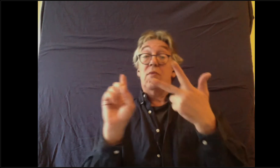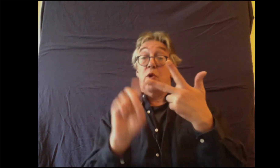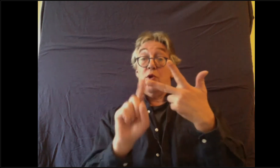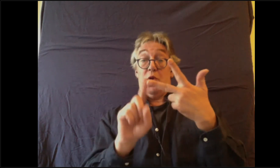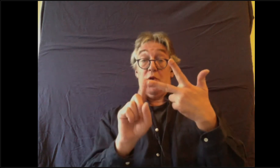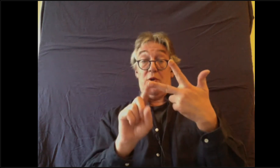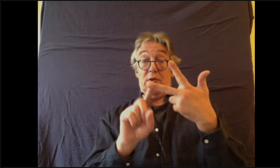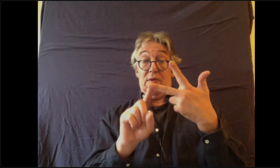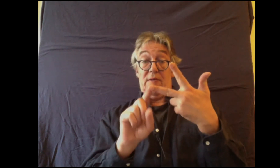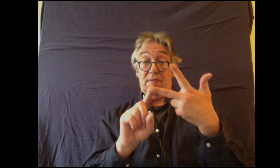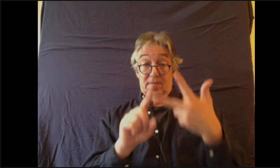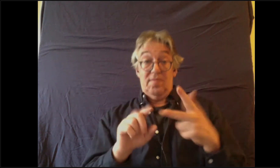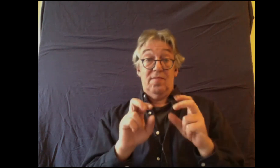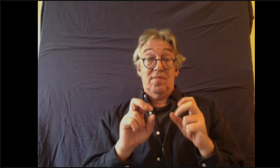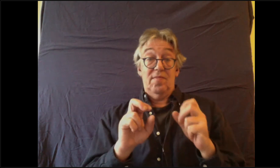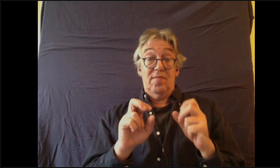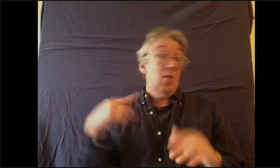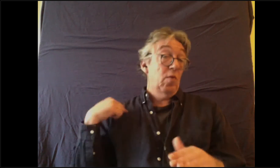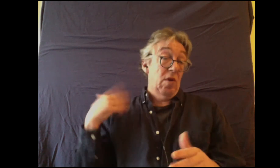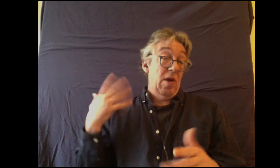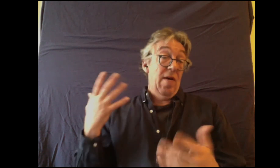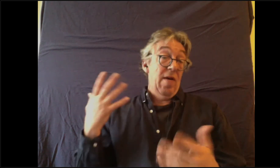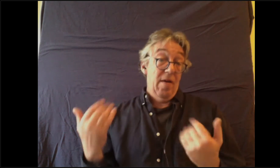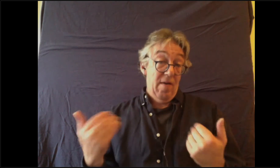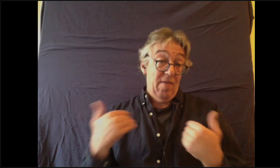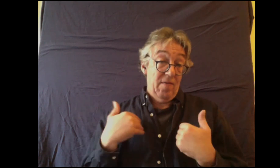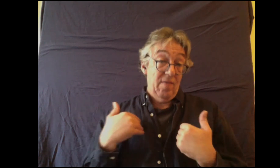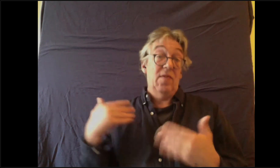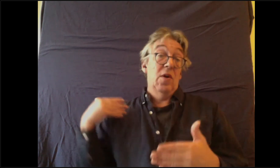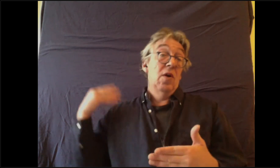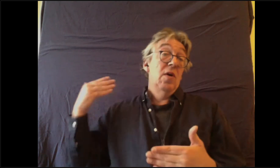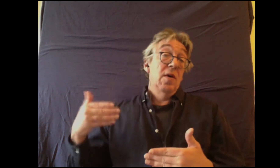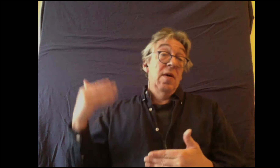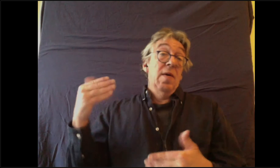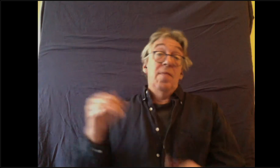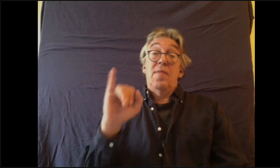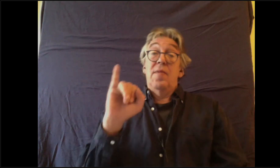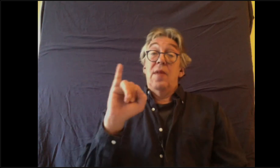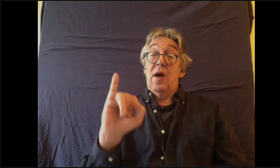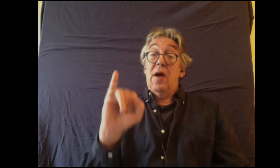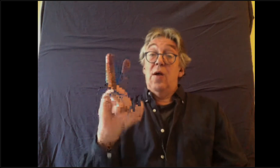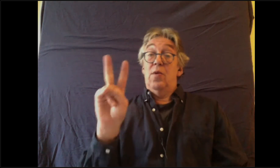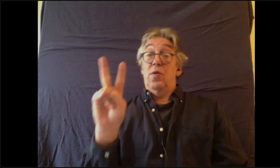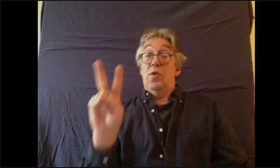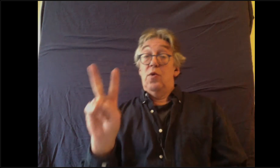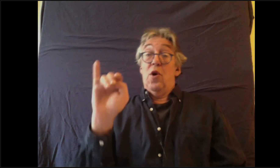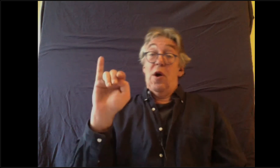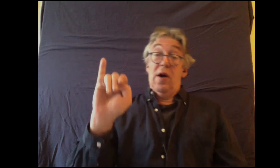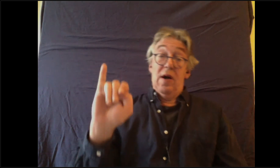that we organized of the innovation to inclusion program. So we call it i2i.